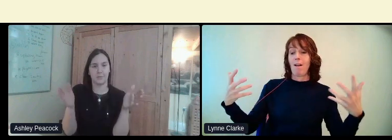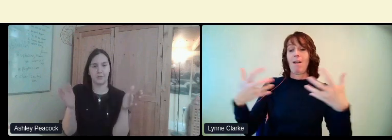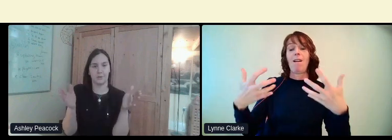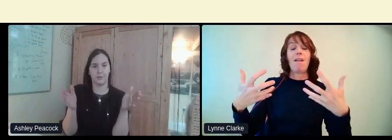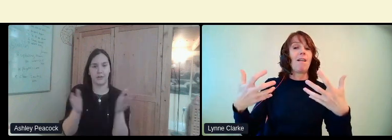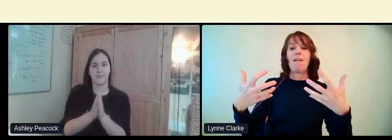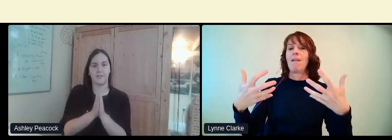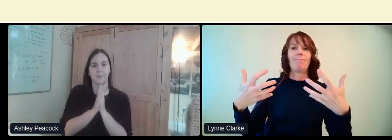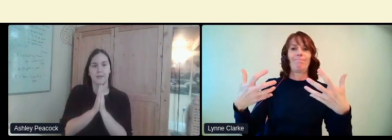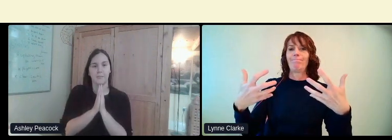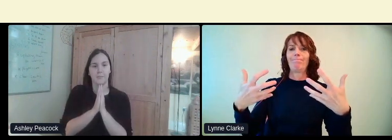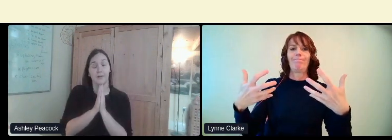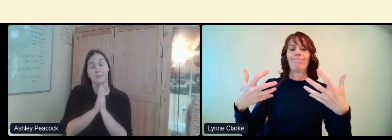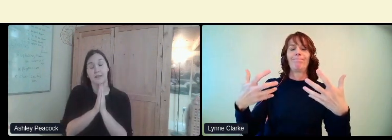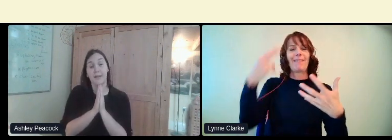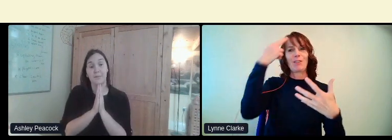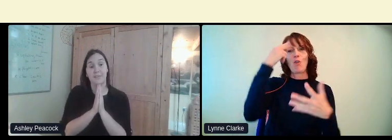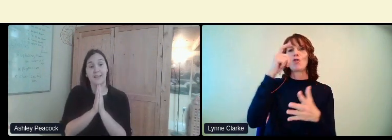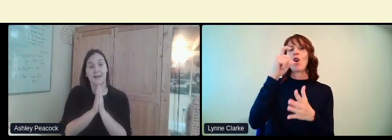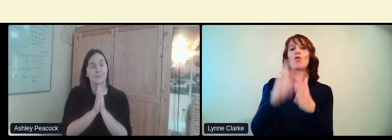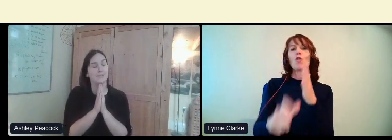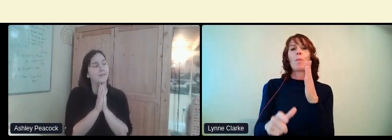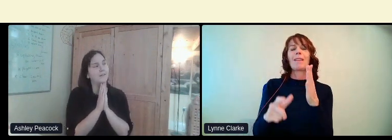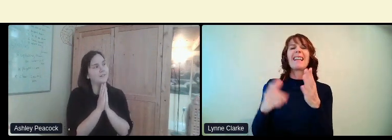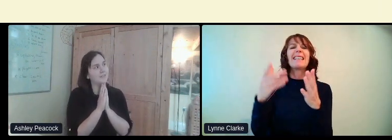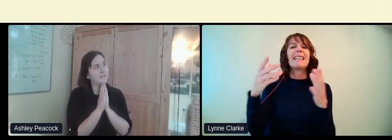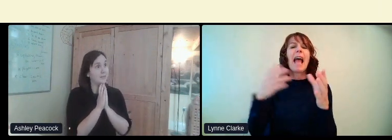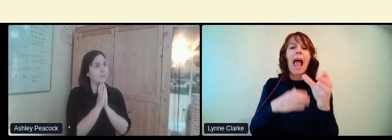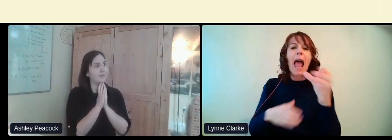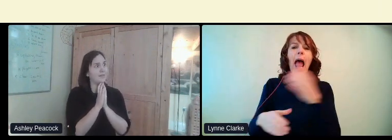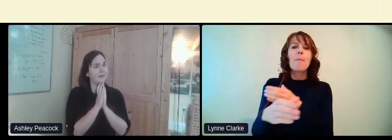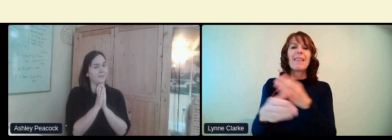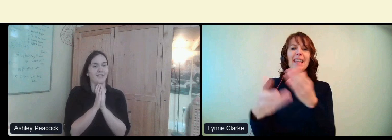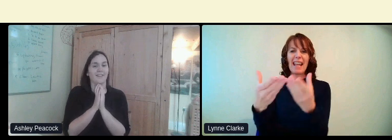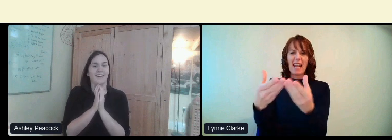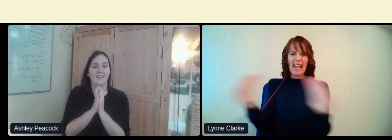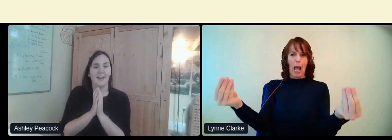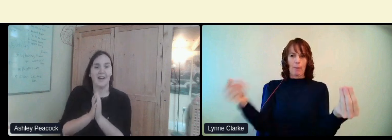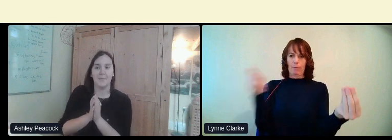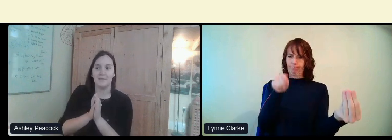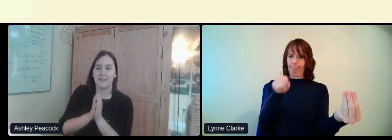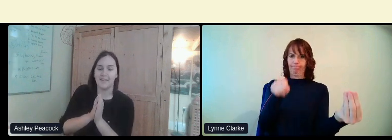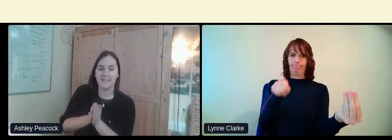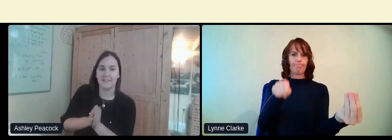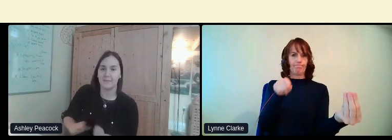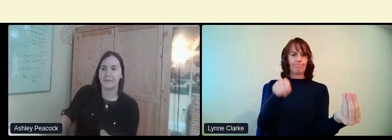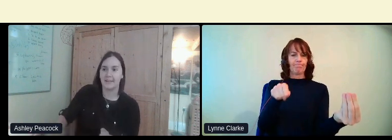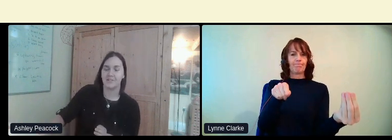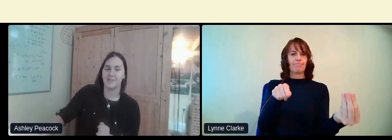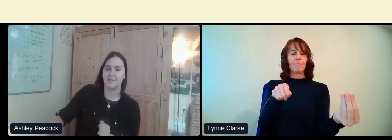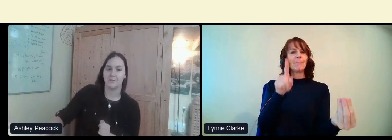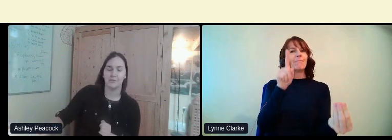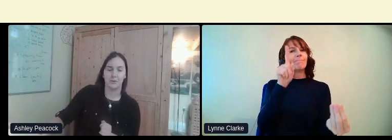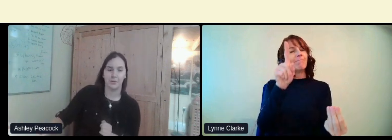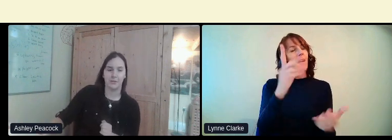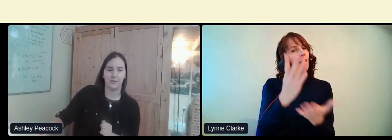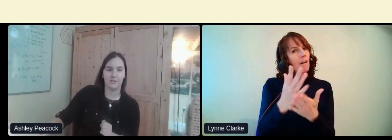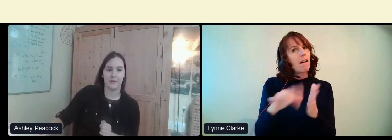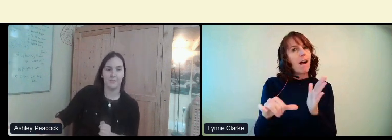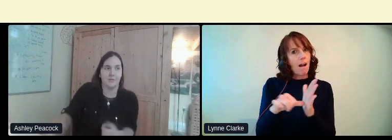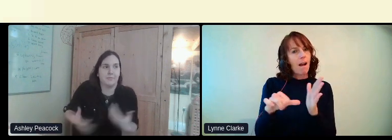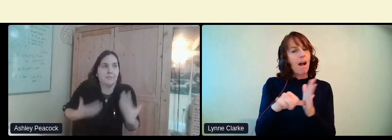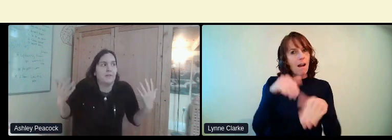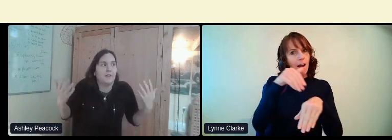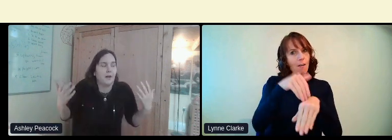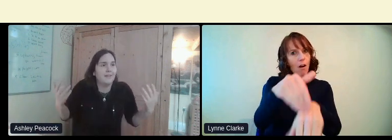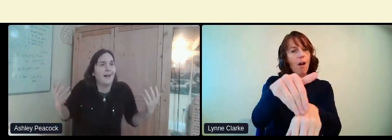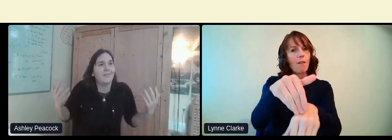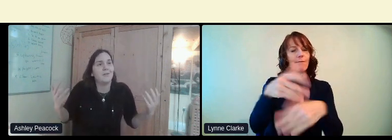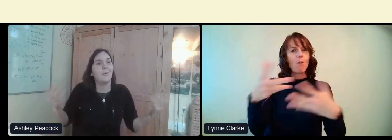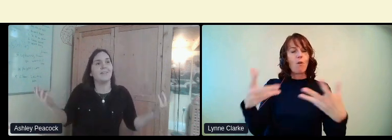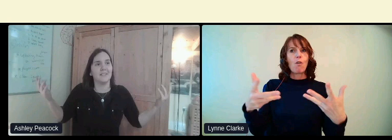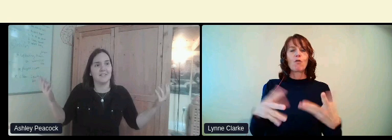we would call a Double Empathy Gap. This has implications for design. How does knowing this